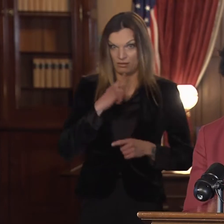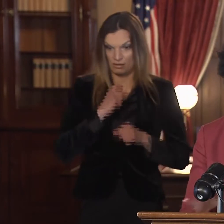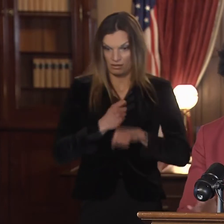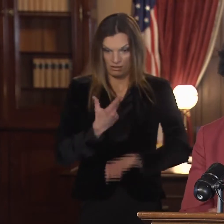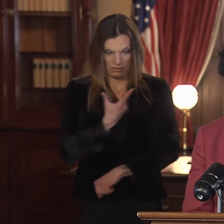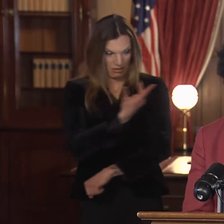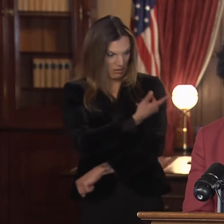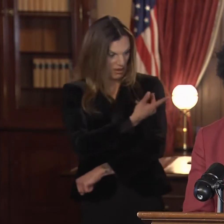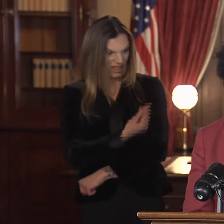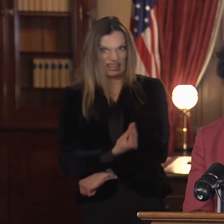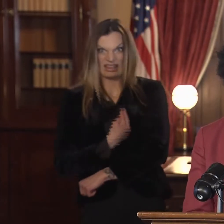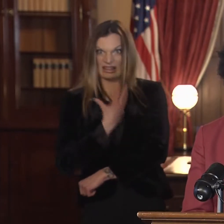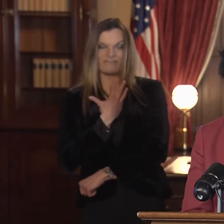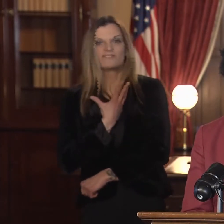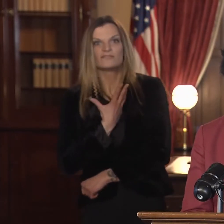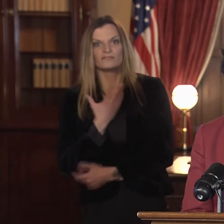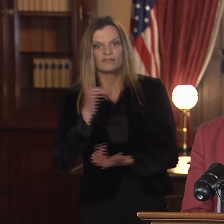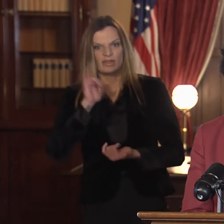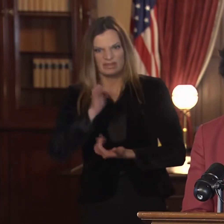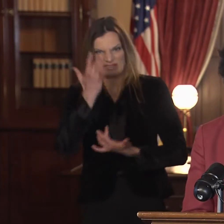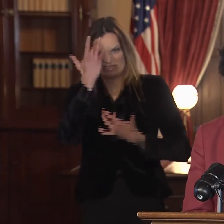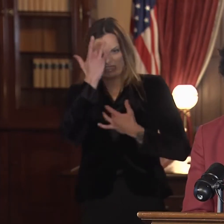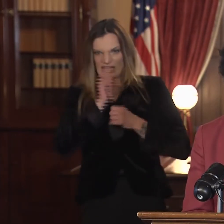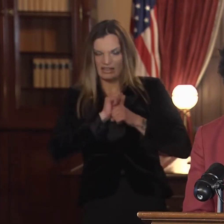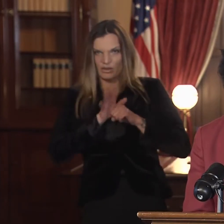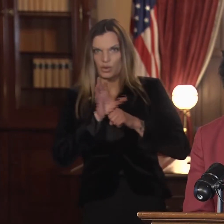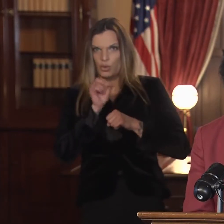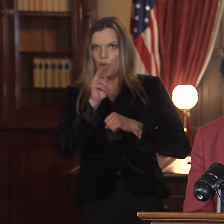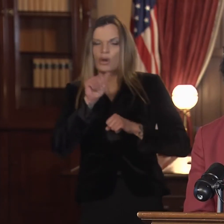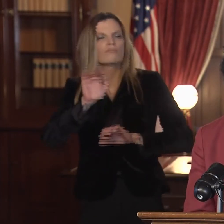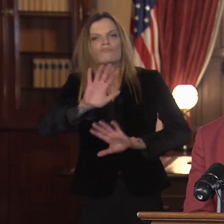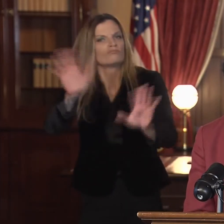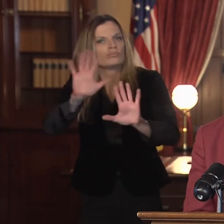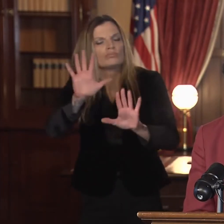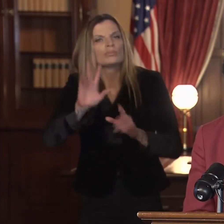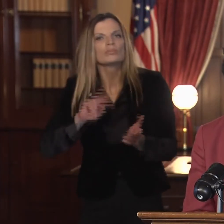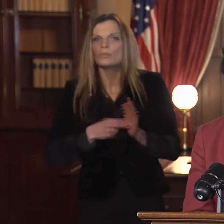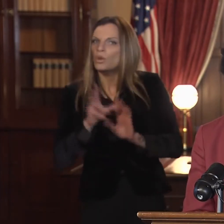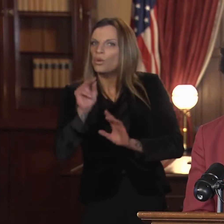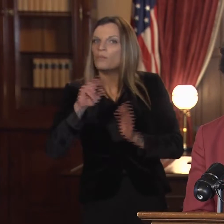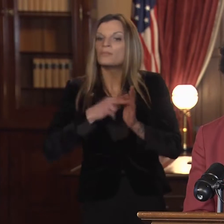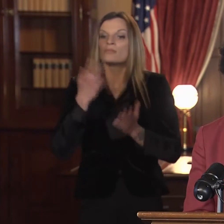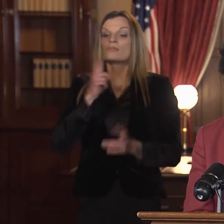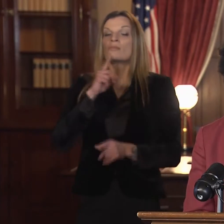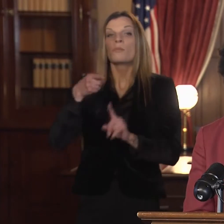THE VACCINE CANNOT ACTUALLY GIVE YOU THE VIRUS. IT ONLY SHARES A SPECIFIC CODE